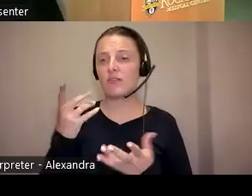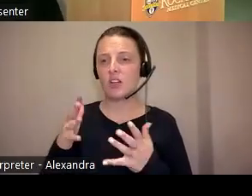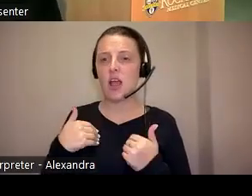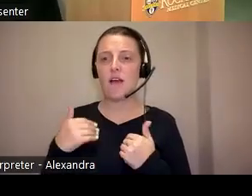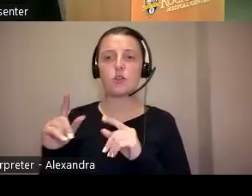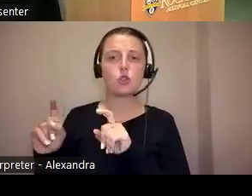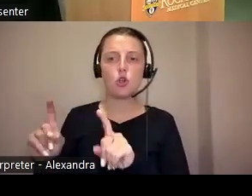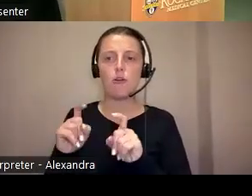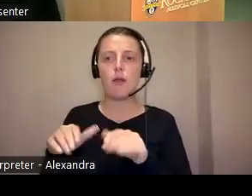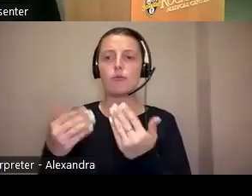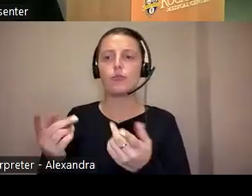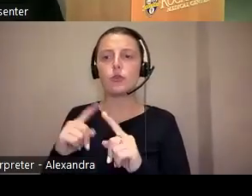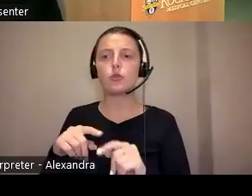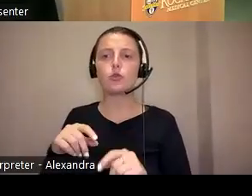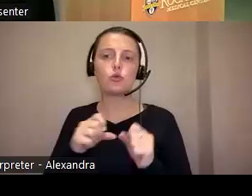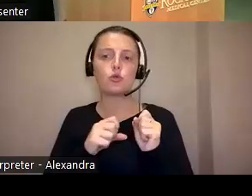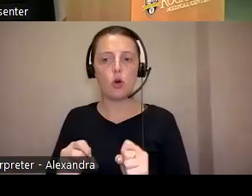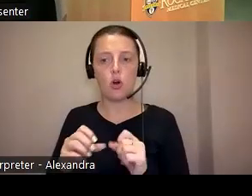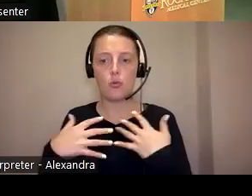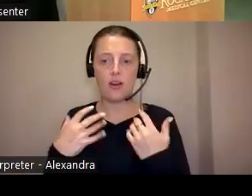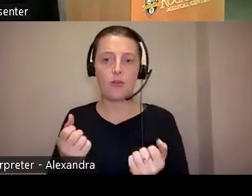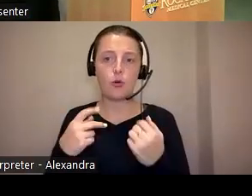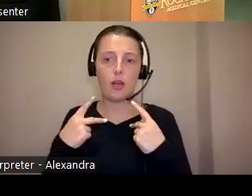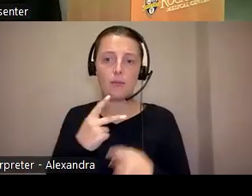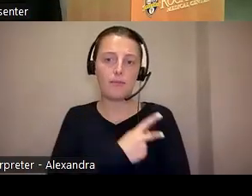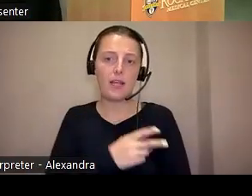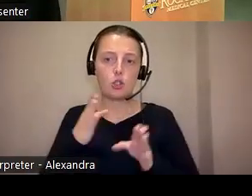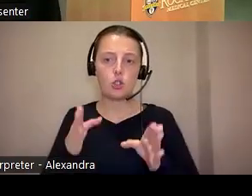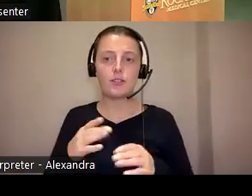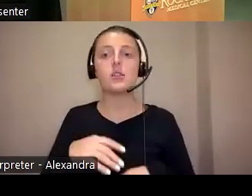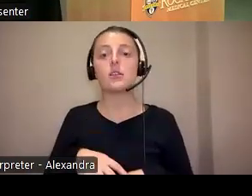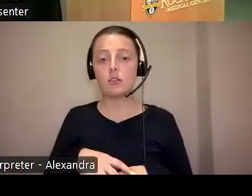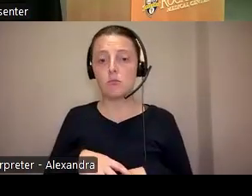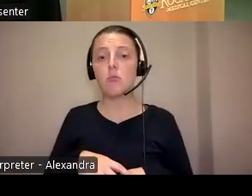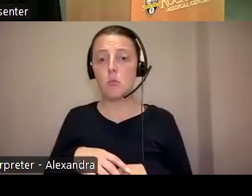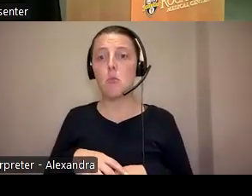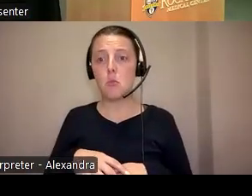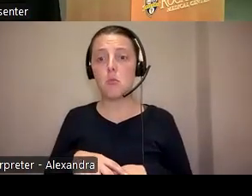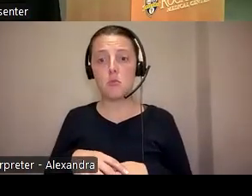really overwhelmingly the results were positive about the services that they receive. Um, I also